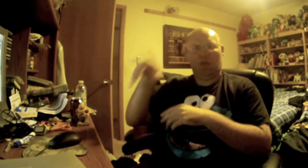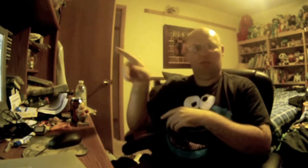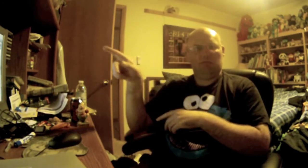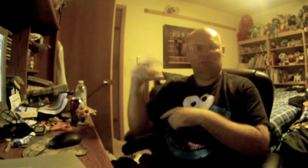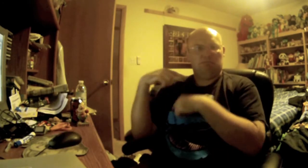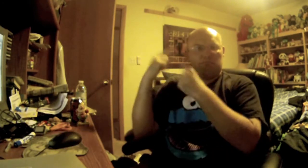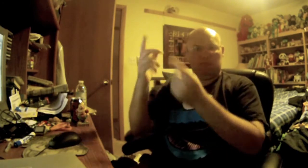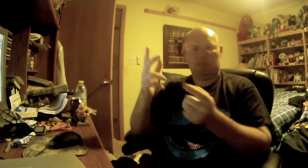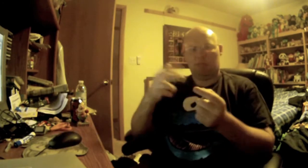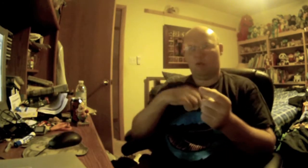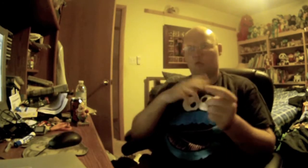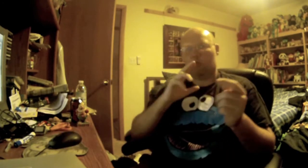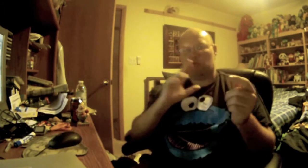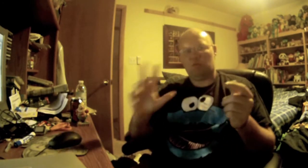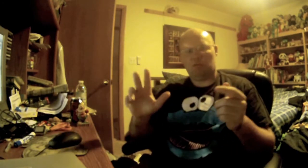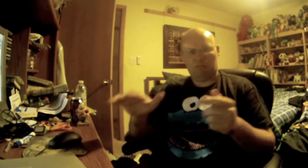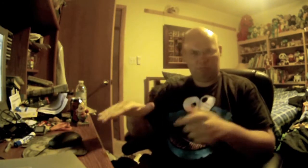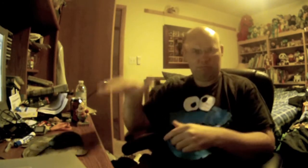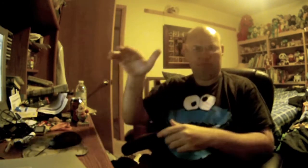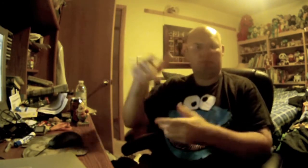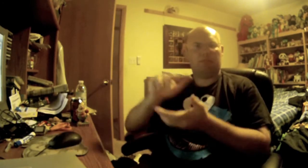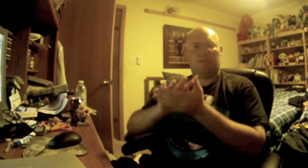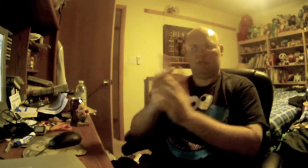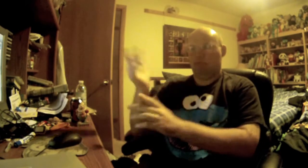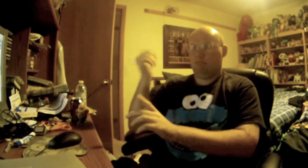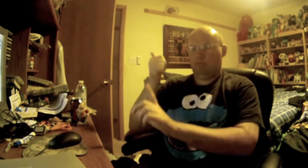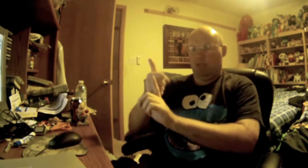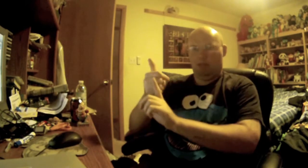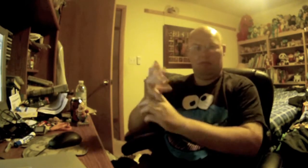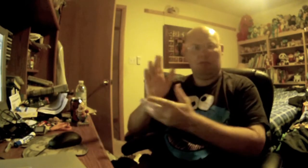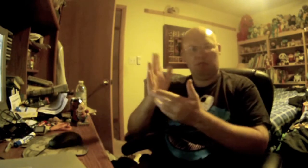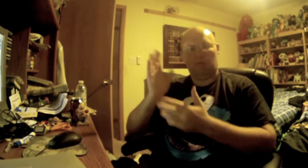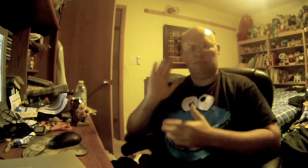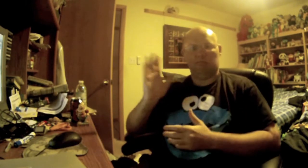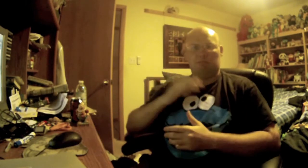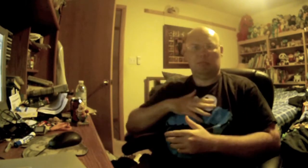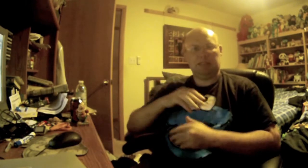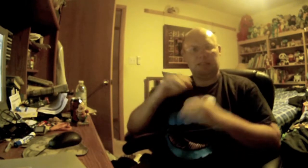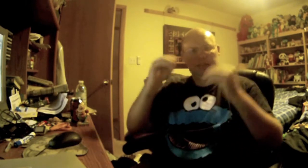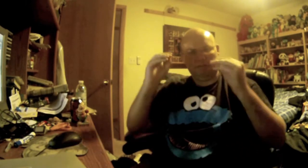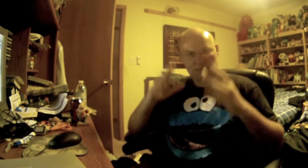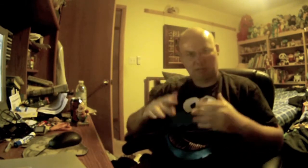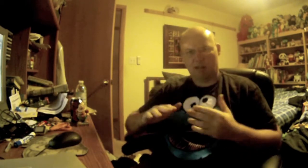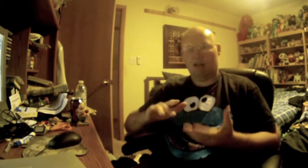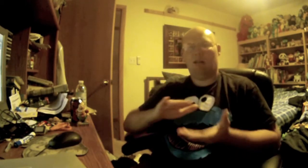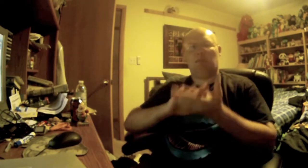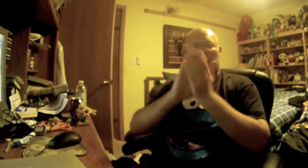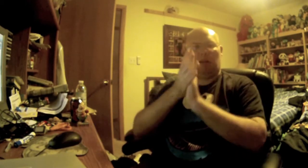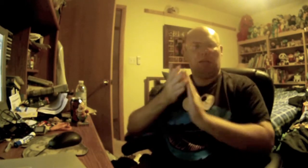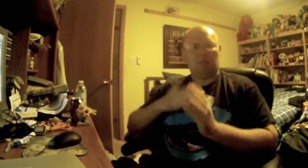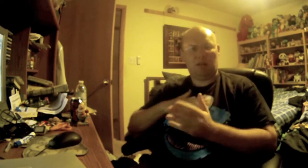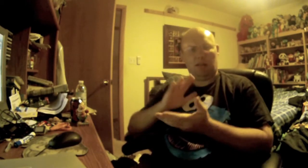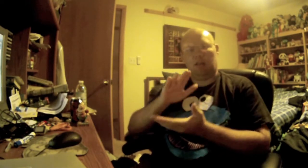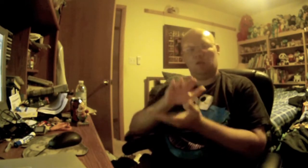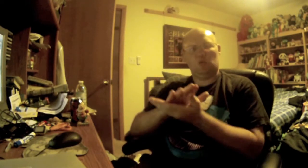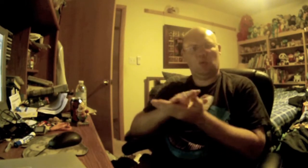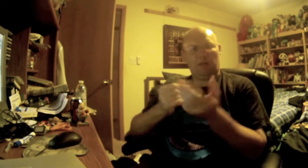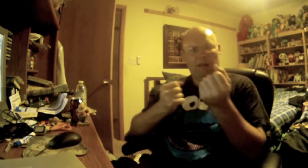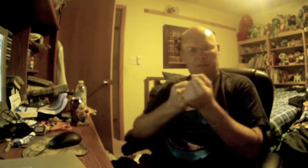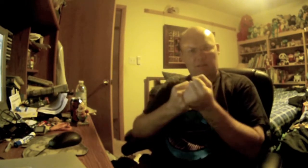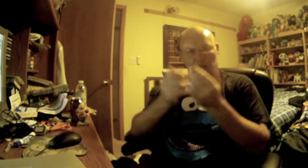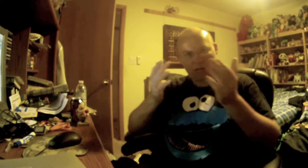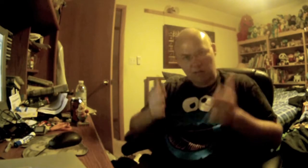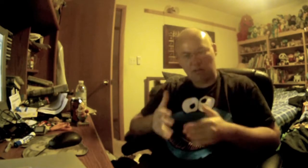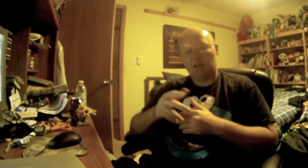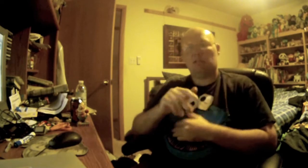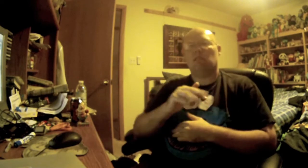I knew her since I was 3 where she was my preschool teacher, my advocate during grade school,